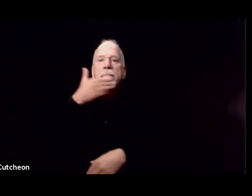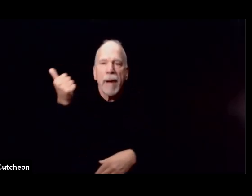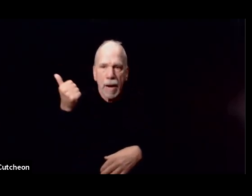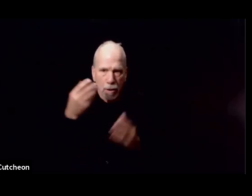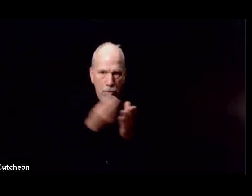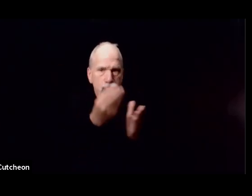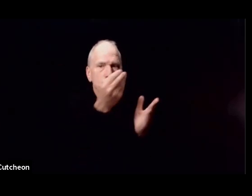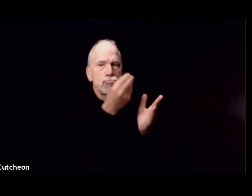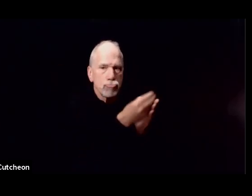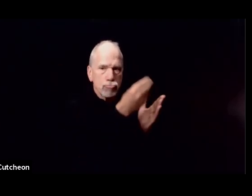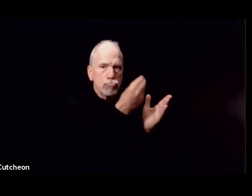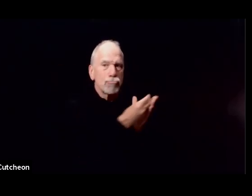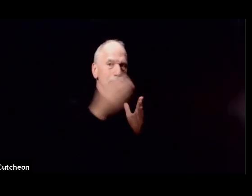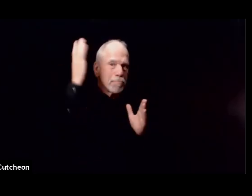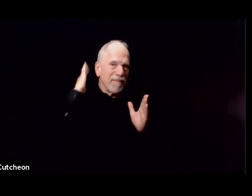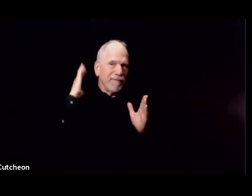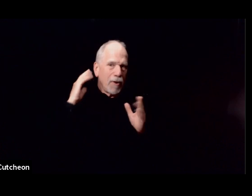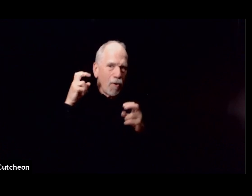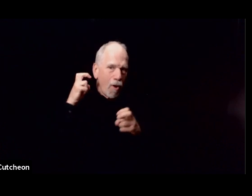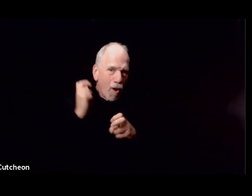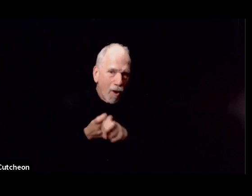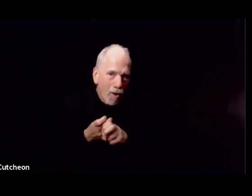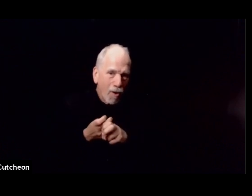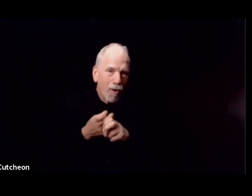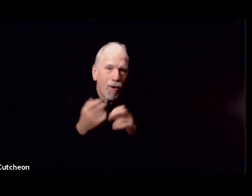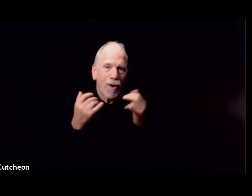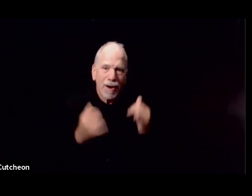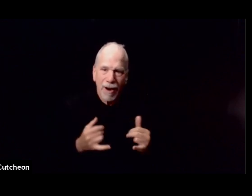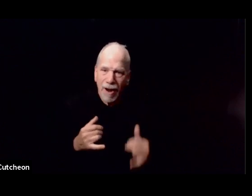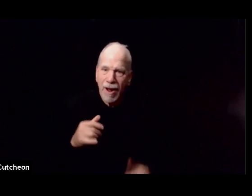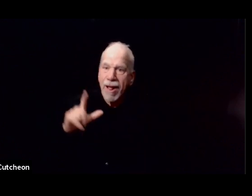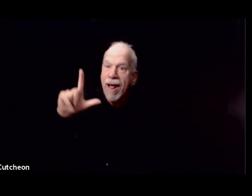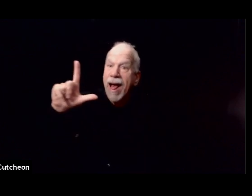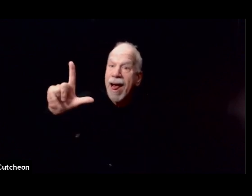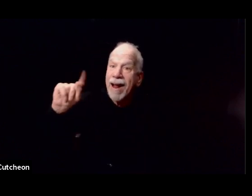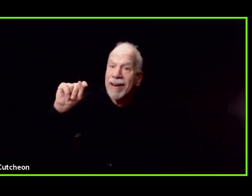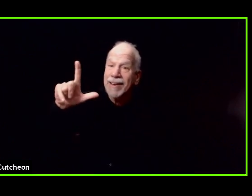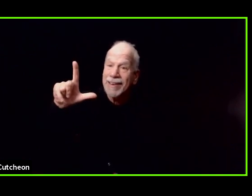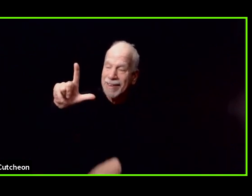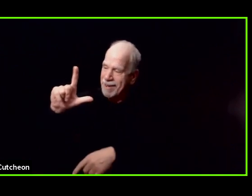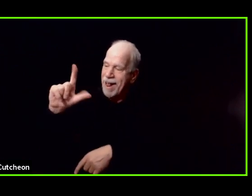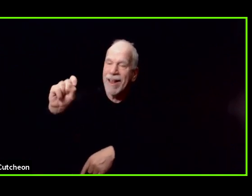and other assisted assisted-living, their long-term care facilities, and more home care